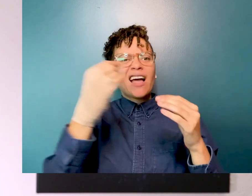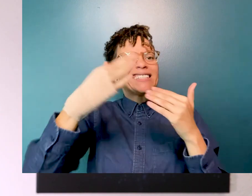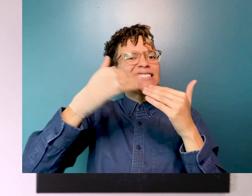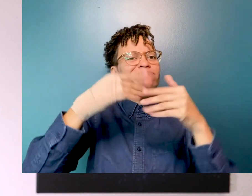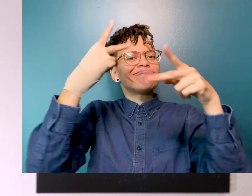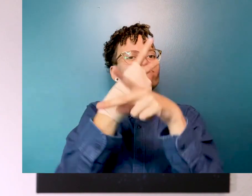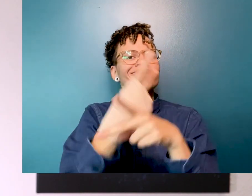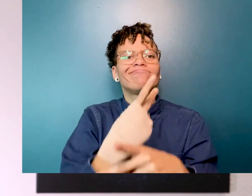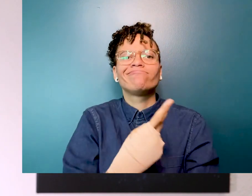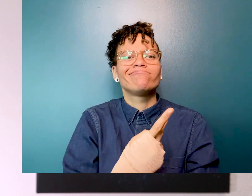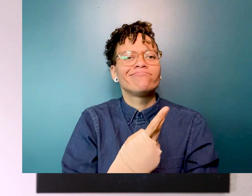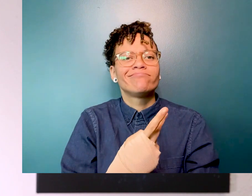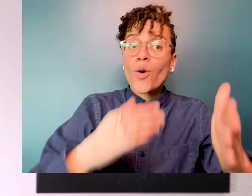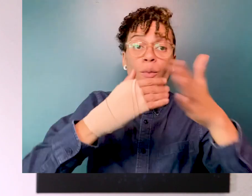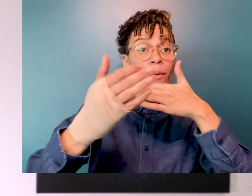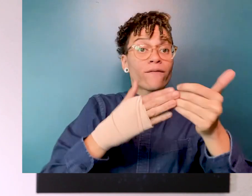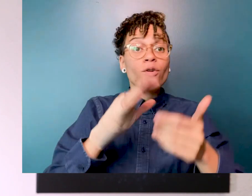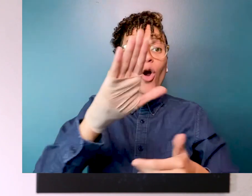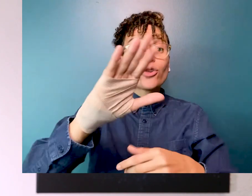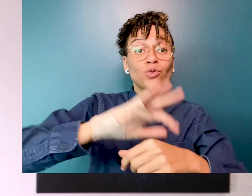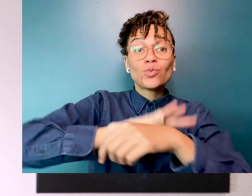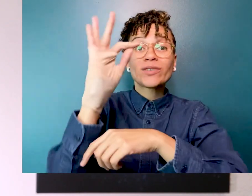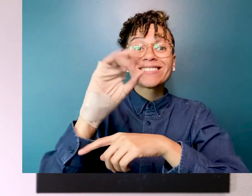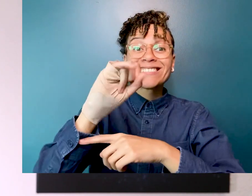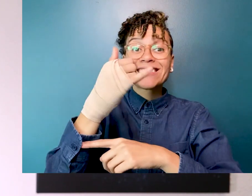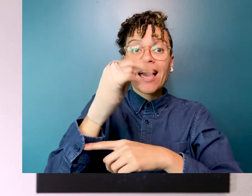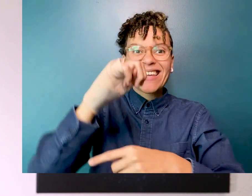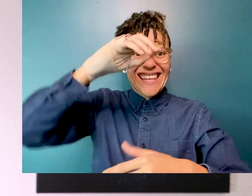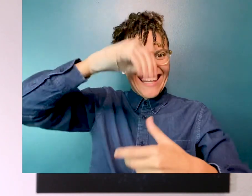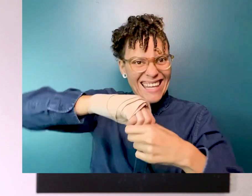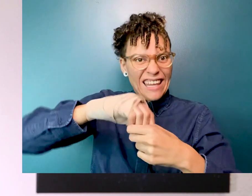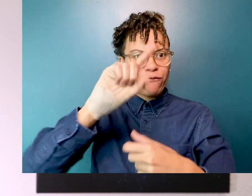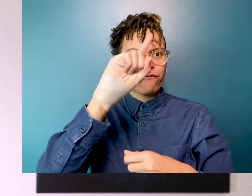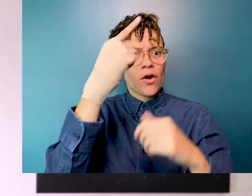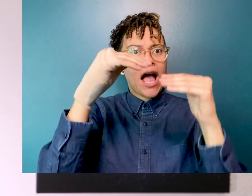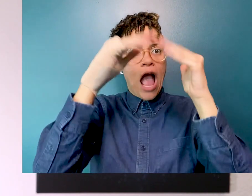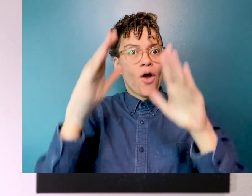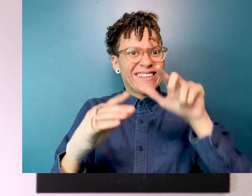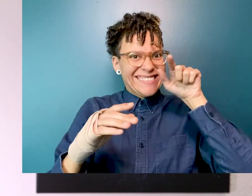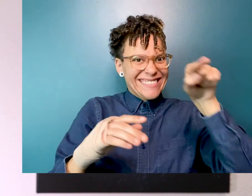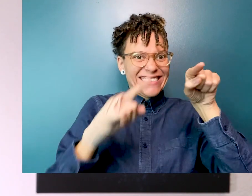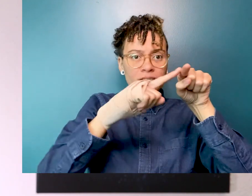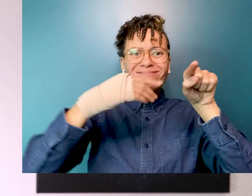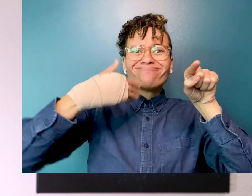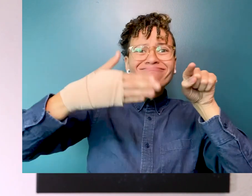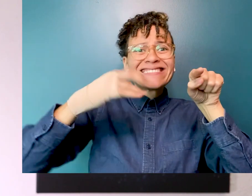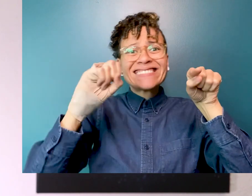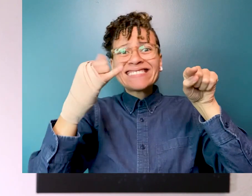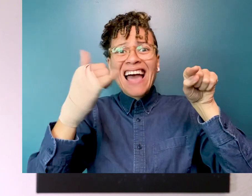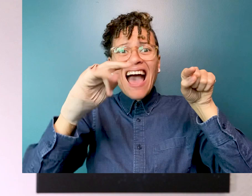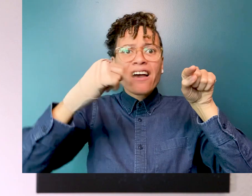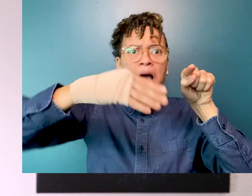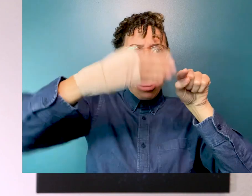zodiac, using the Whole Sign House system. It's pretty straightforward and easy to calculate.